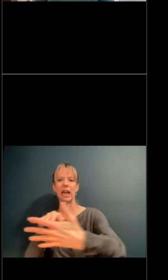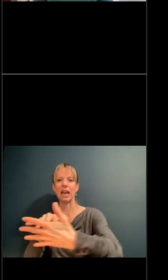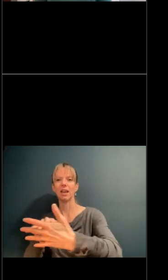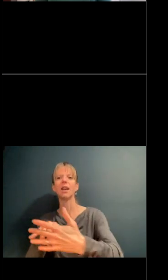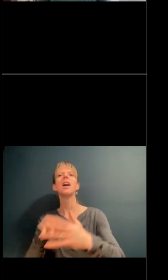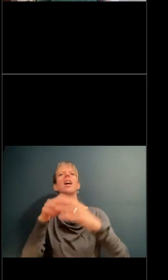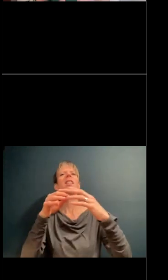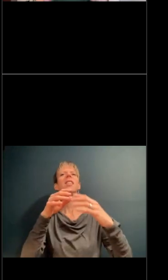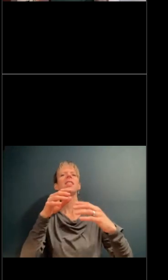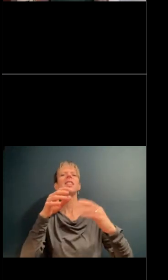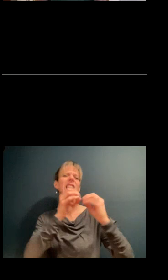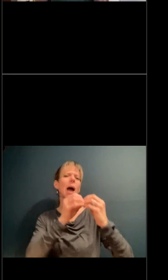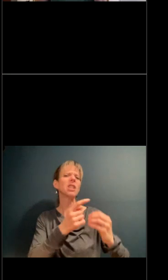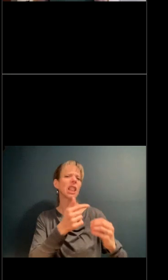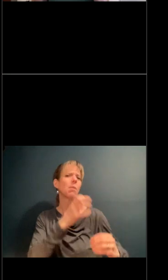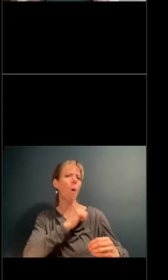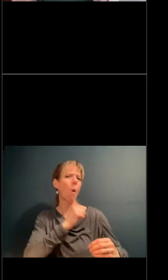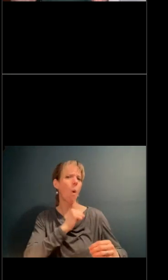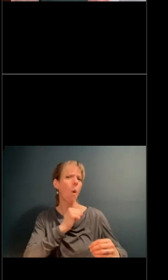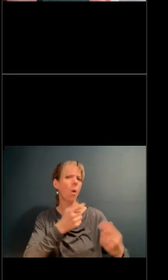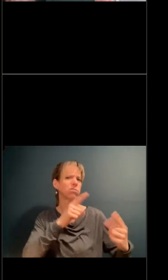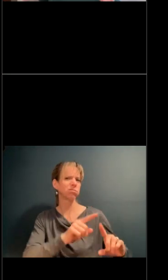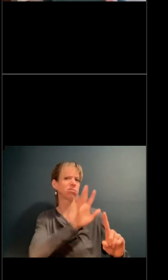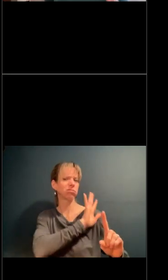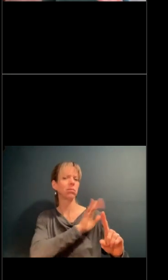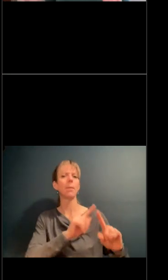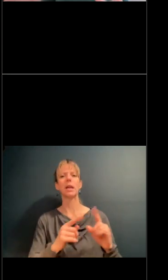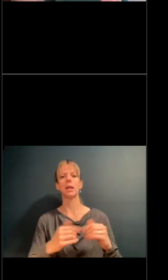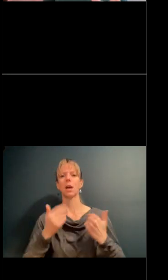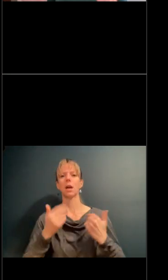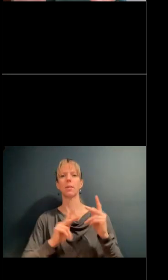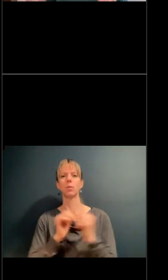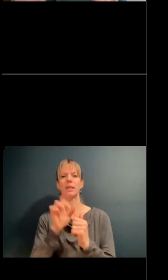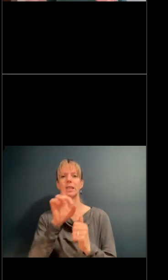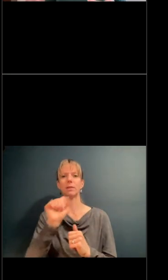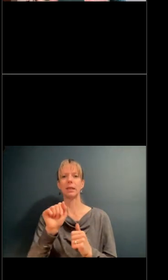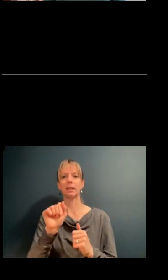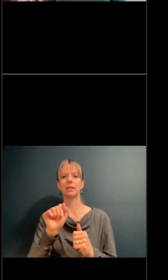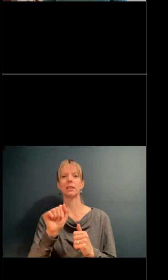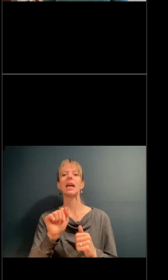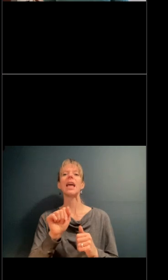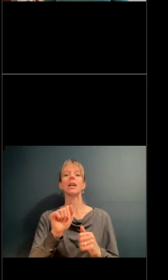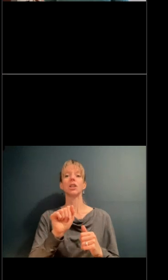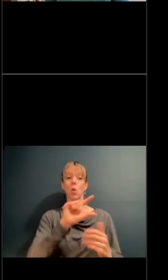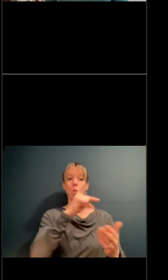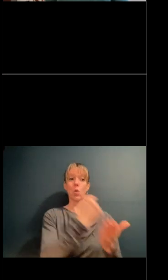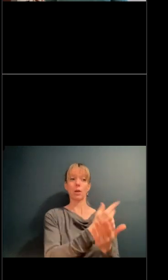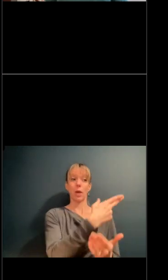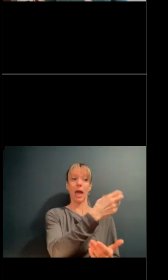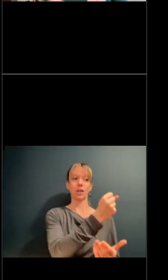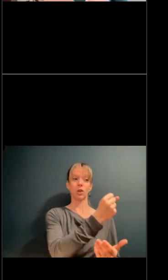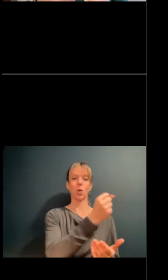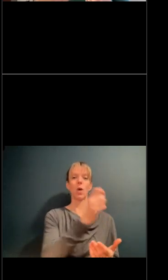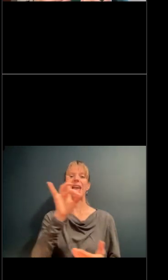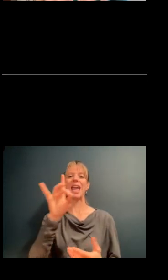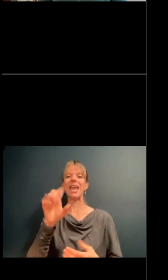But this is focused on young people with various disabilities eight years after leaving high school. And you can see that only less than